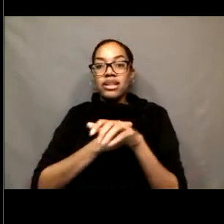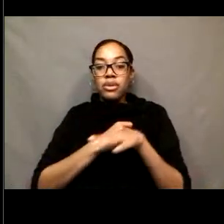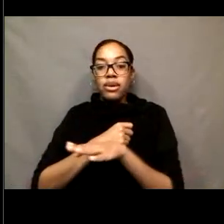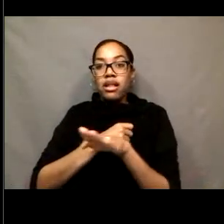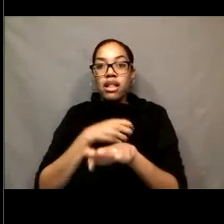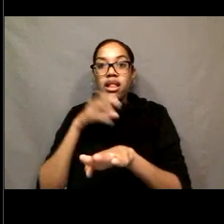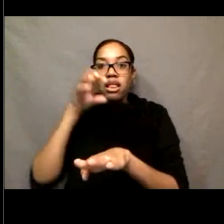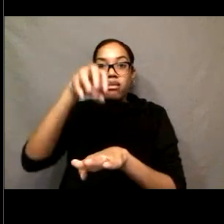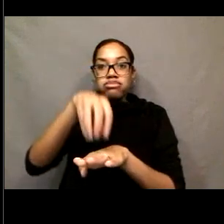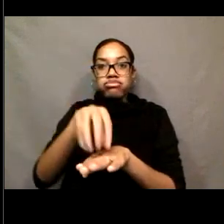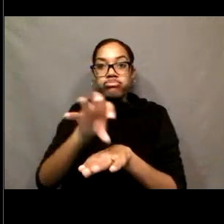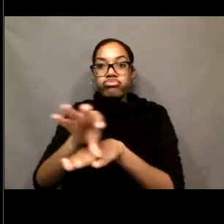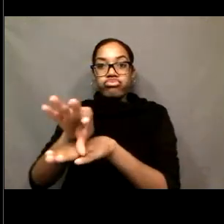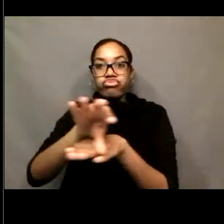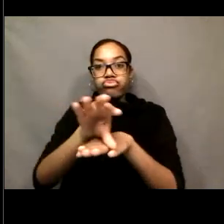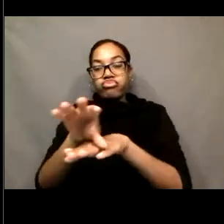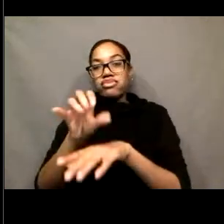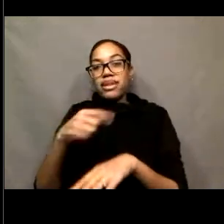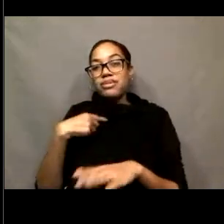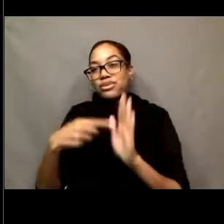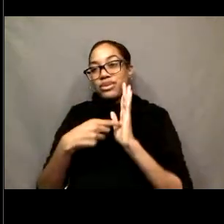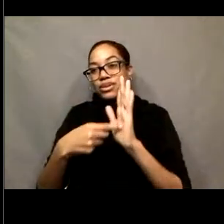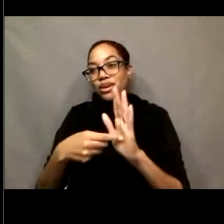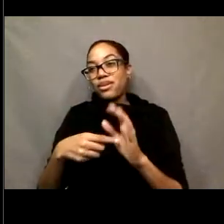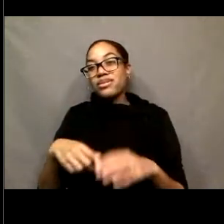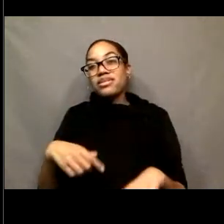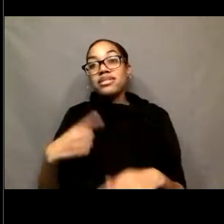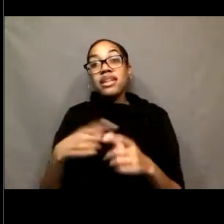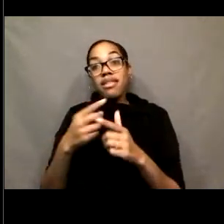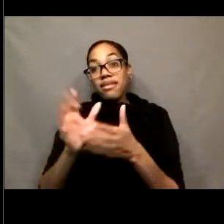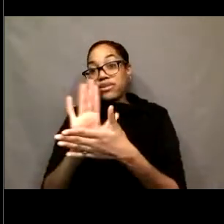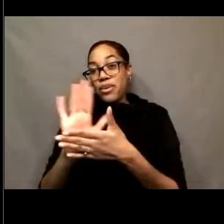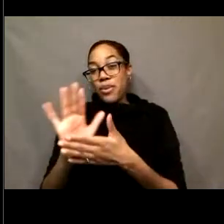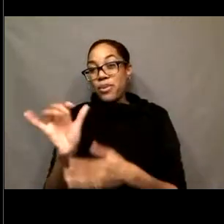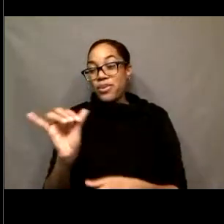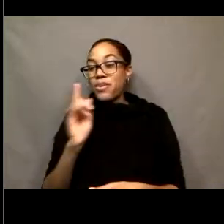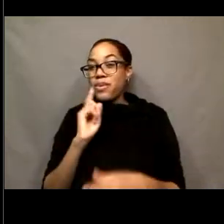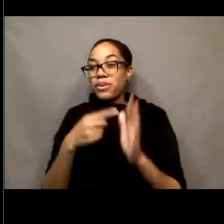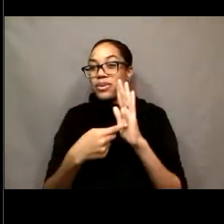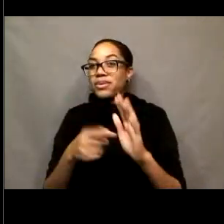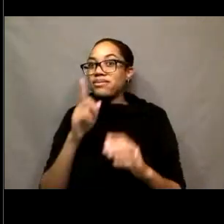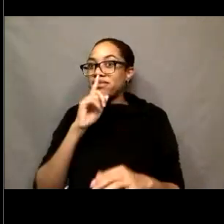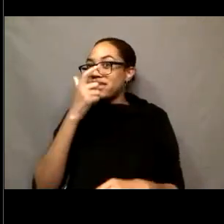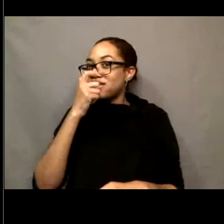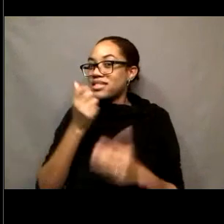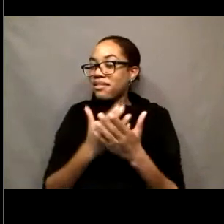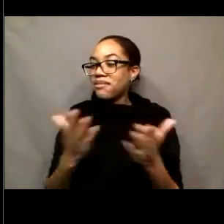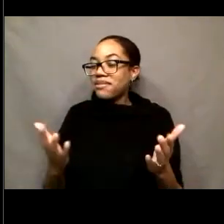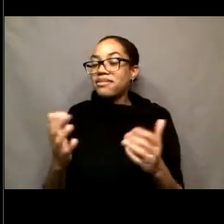and then some footage from those tags and some tracks. So really interesting stuff, if you want to tune in